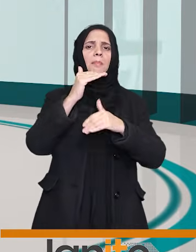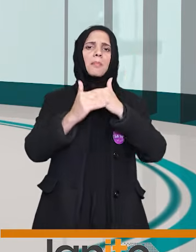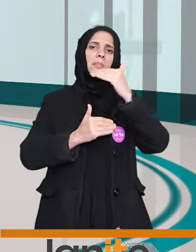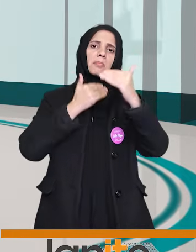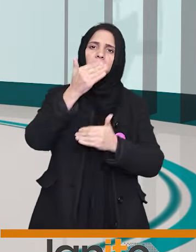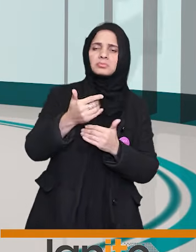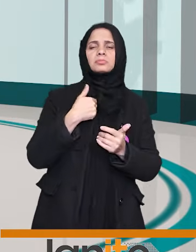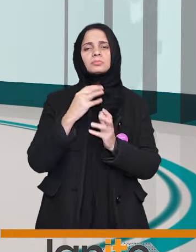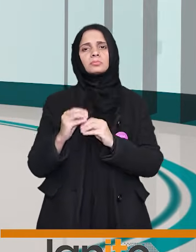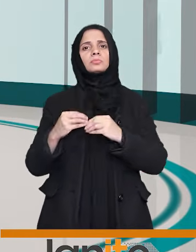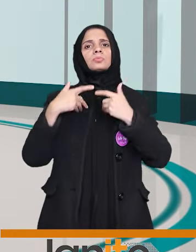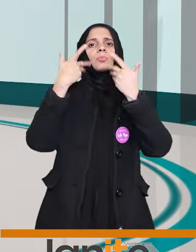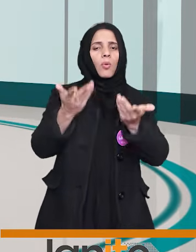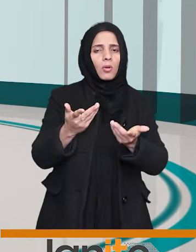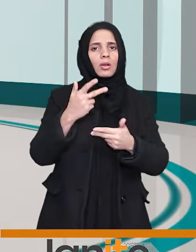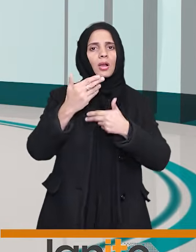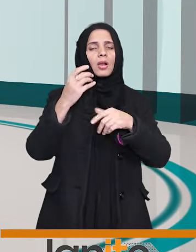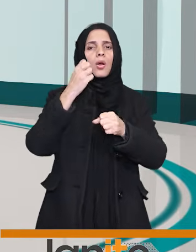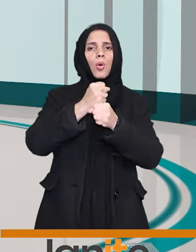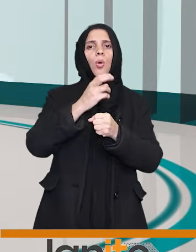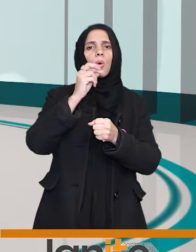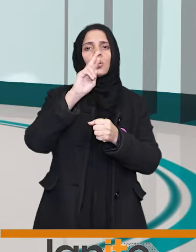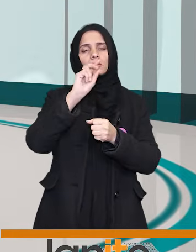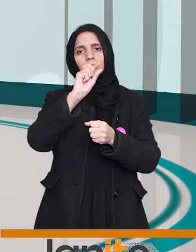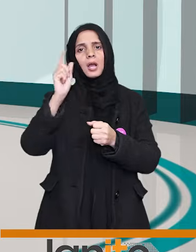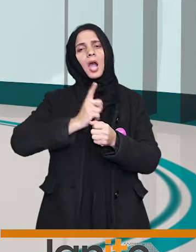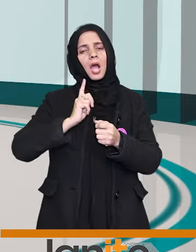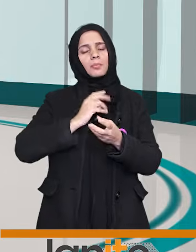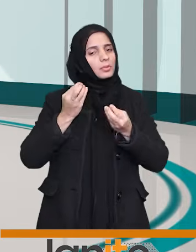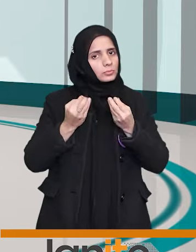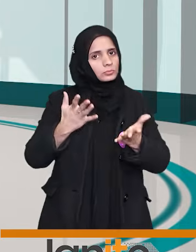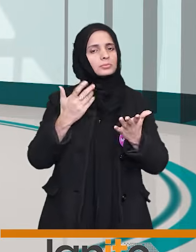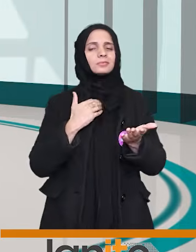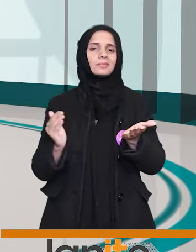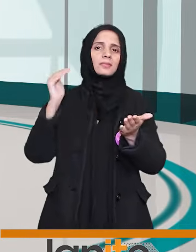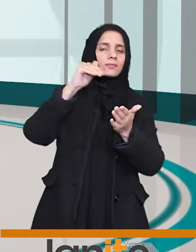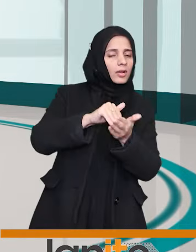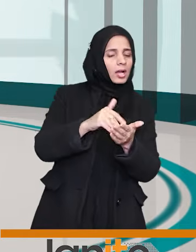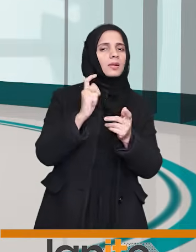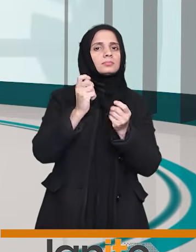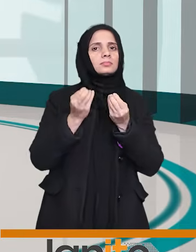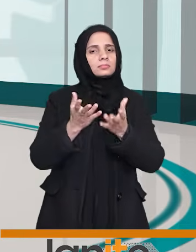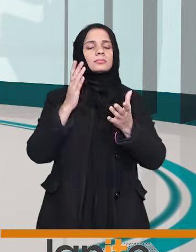I was doing reasonably well on guru.com So, I diverted my attention to guru.com